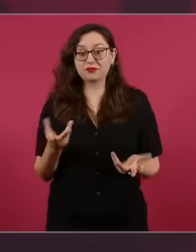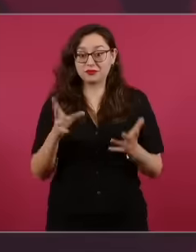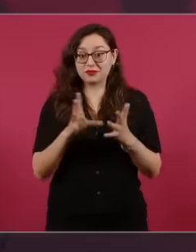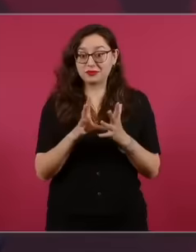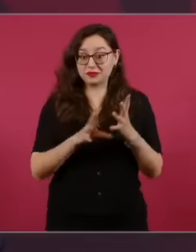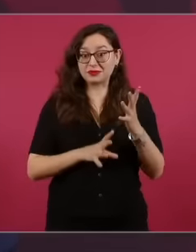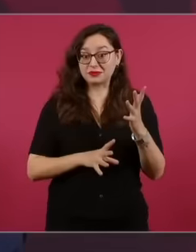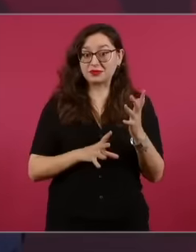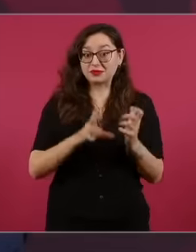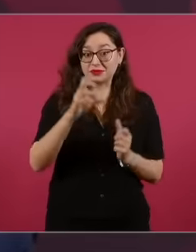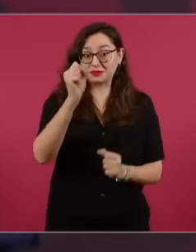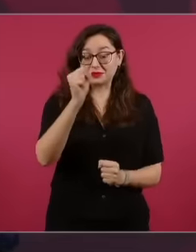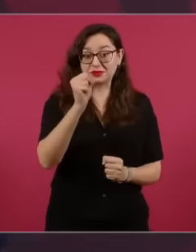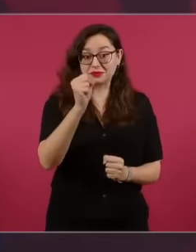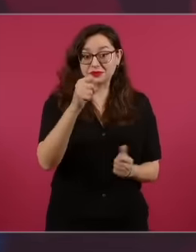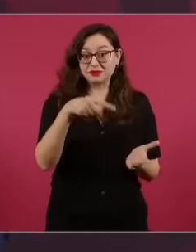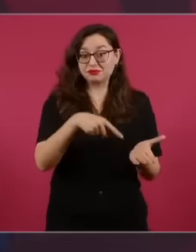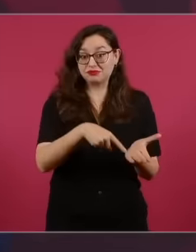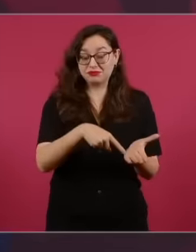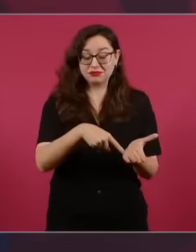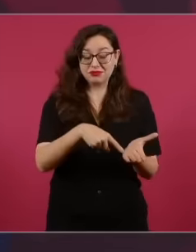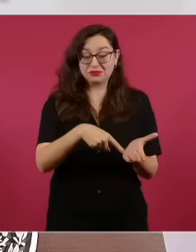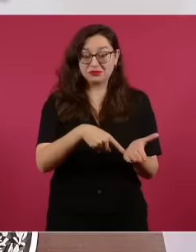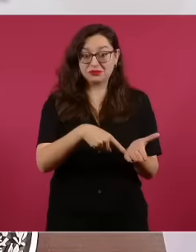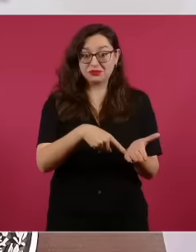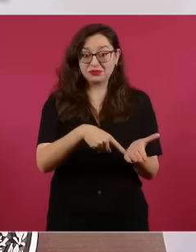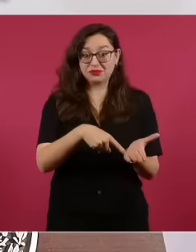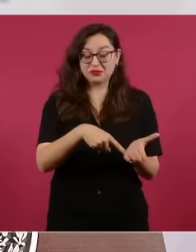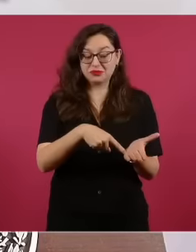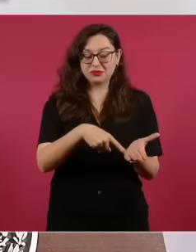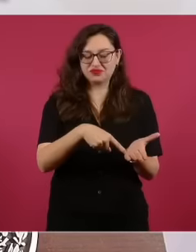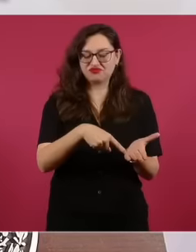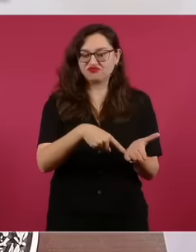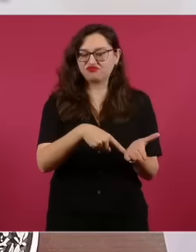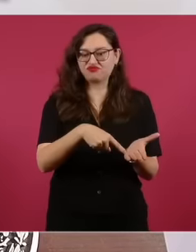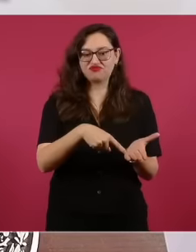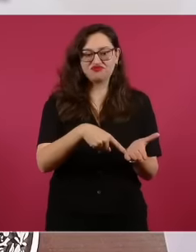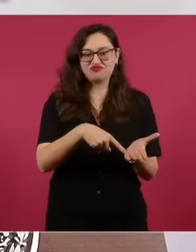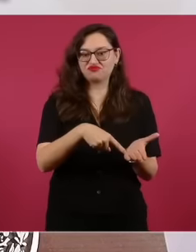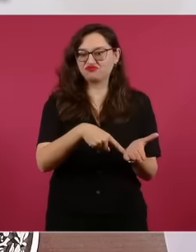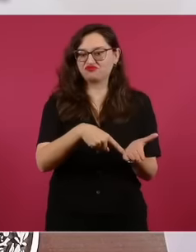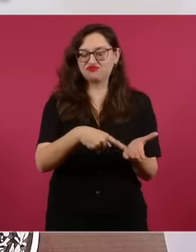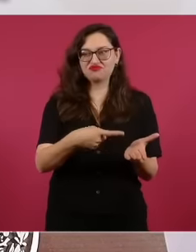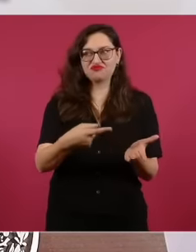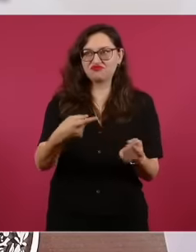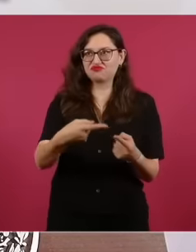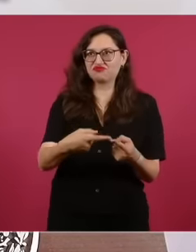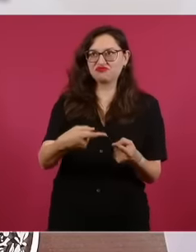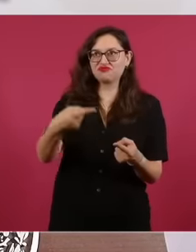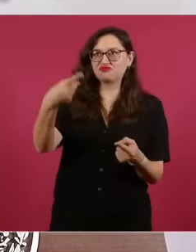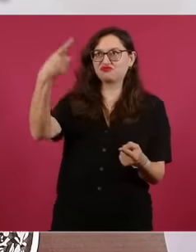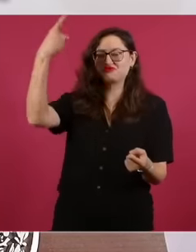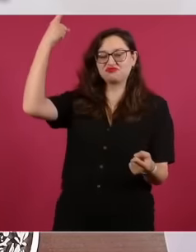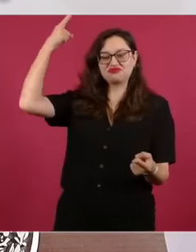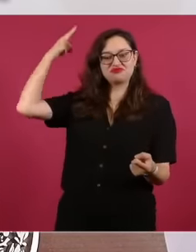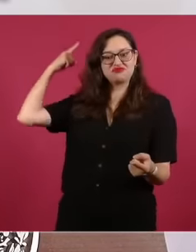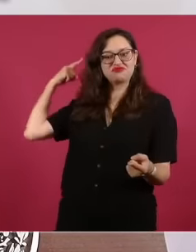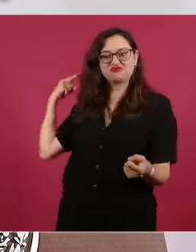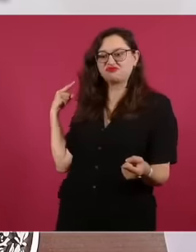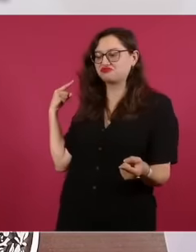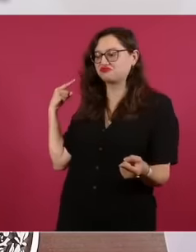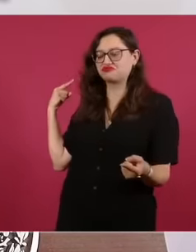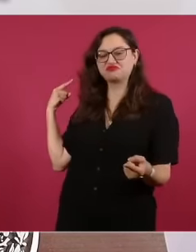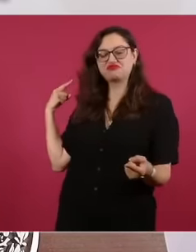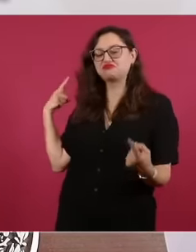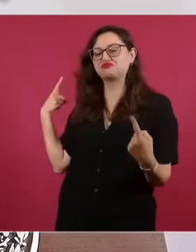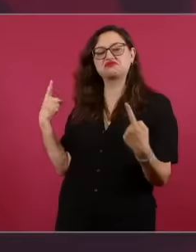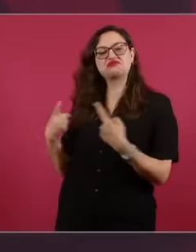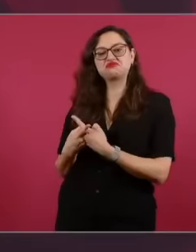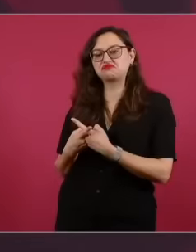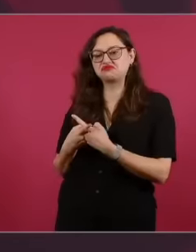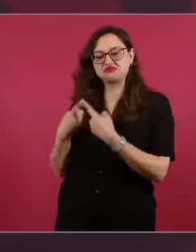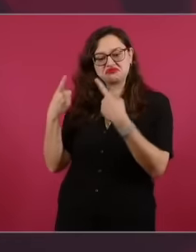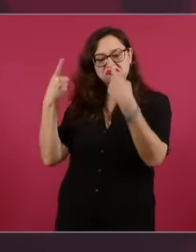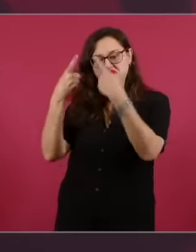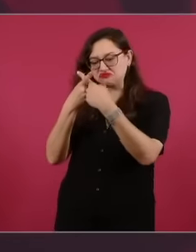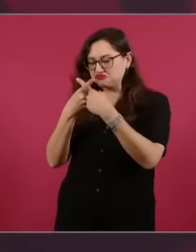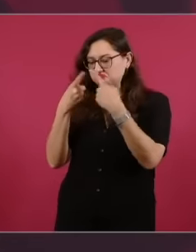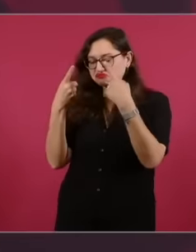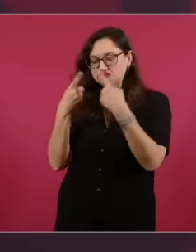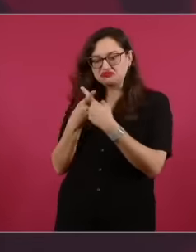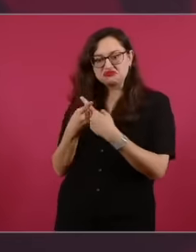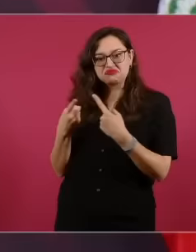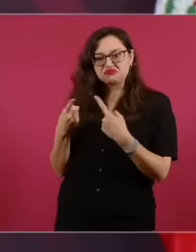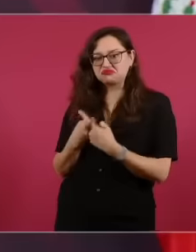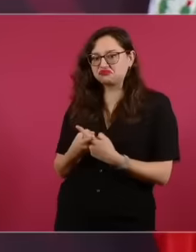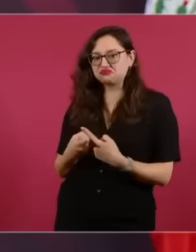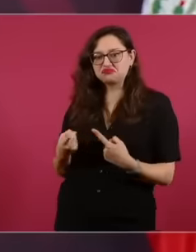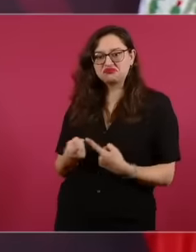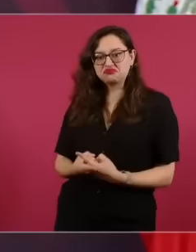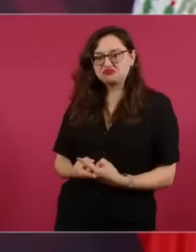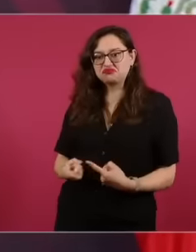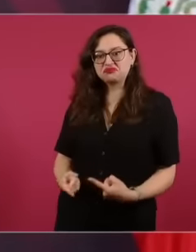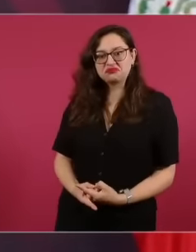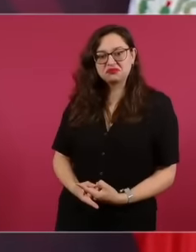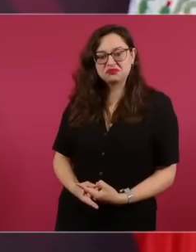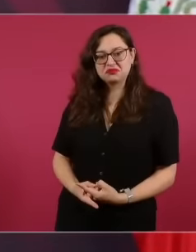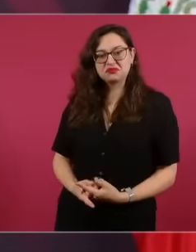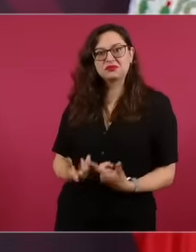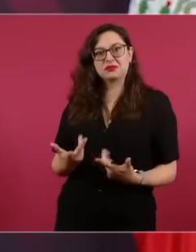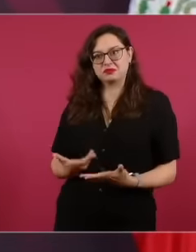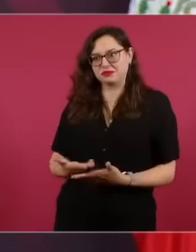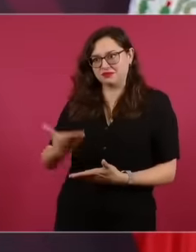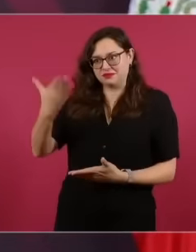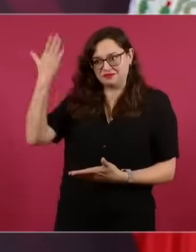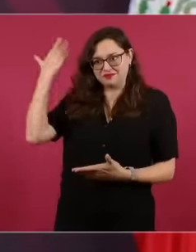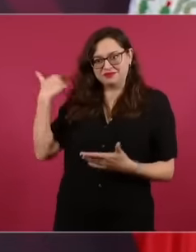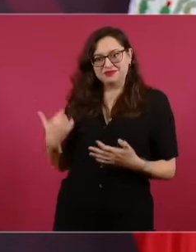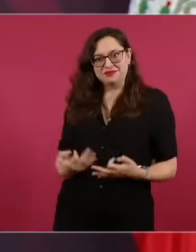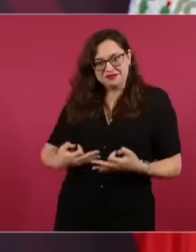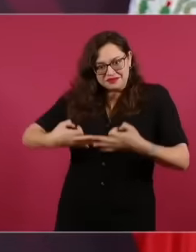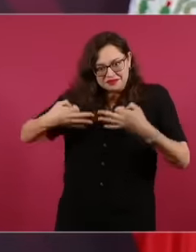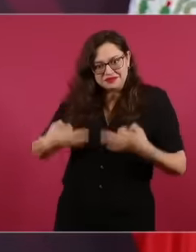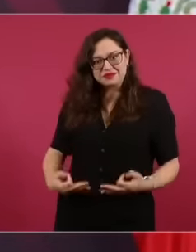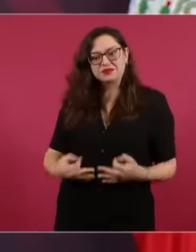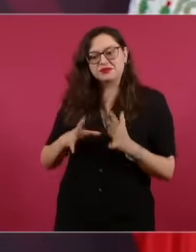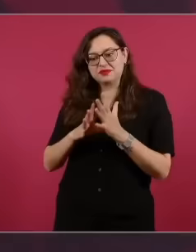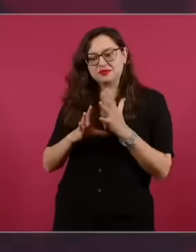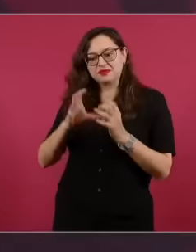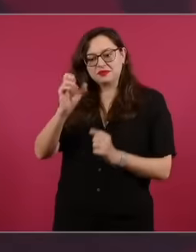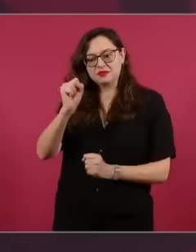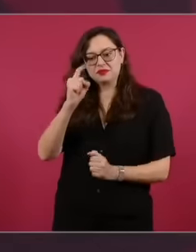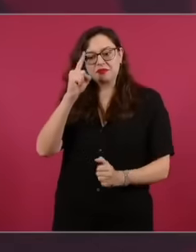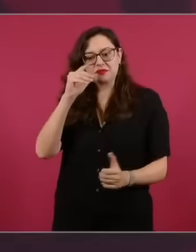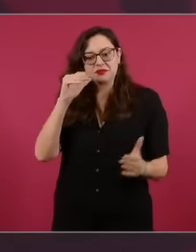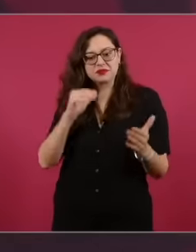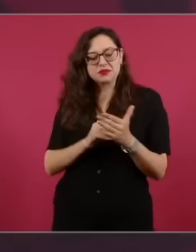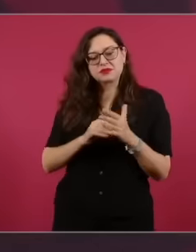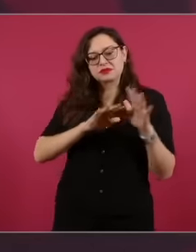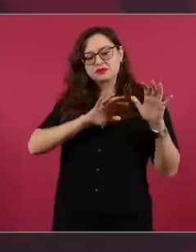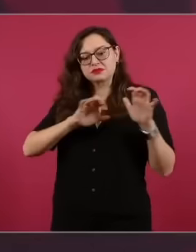current Constitution, is no longer in spirit and in letter what the original Constitution of 1917 was,